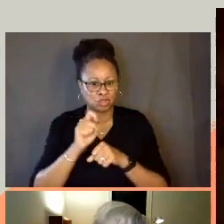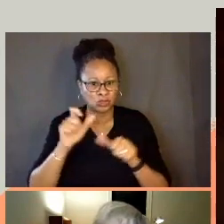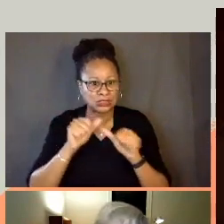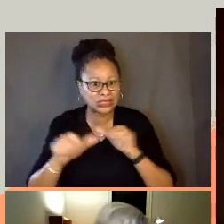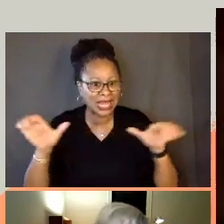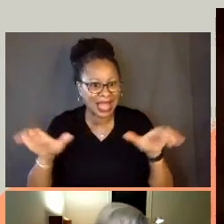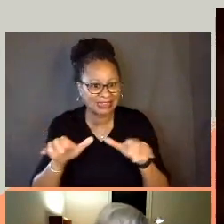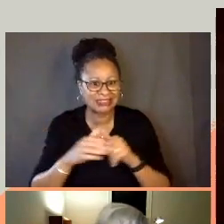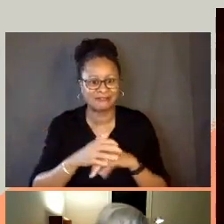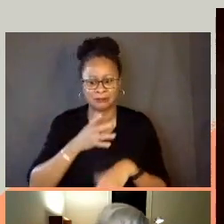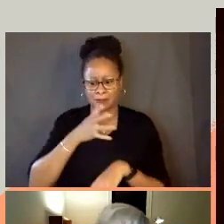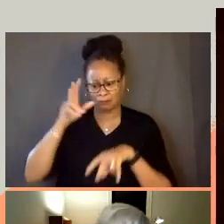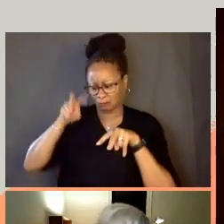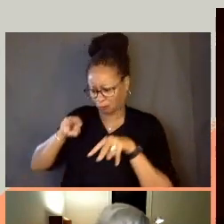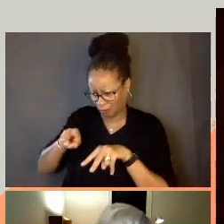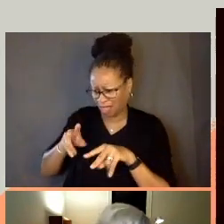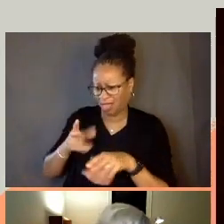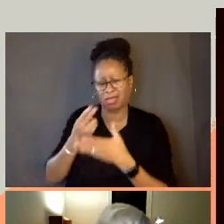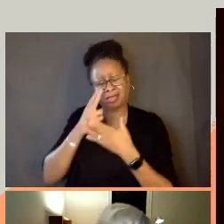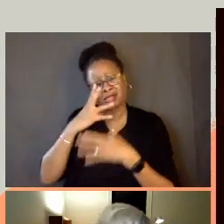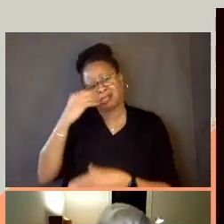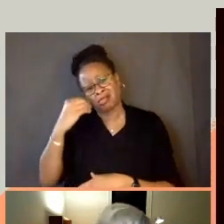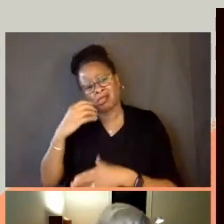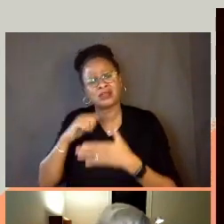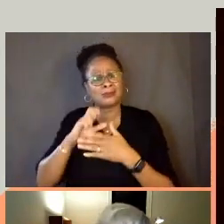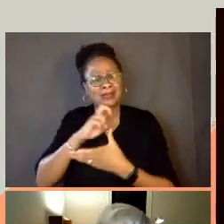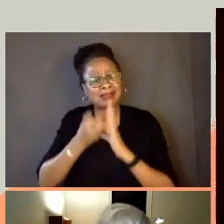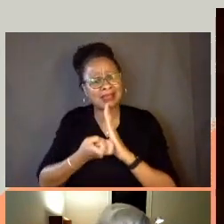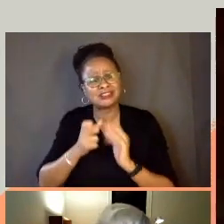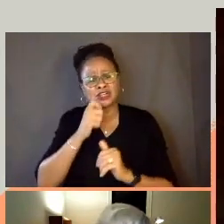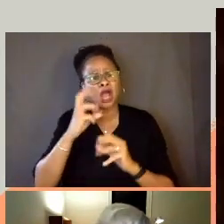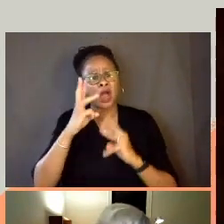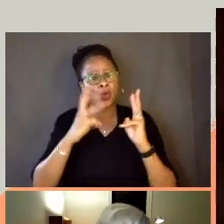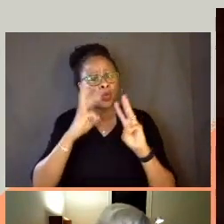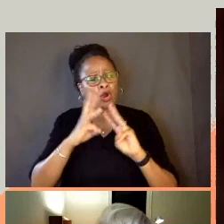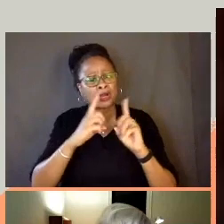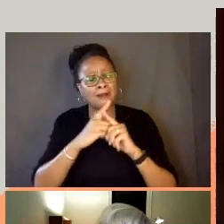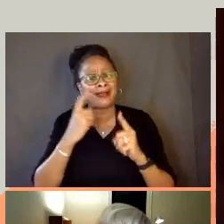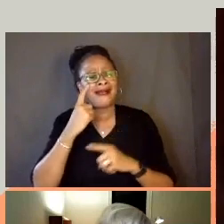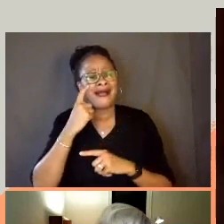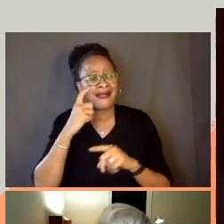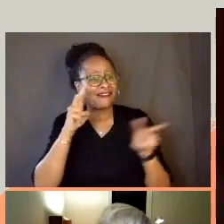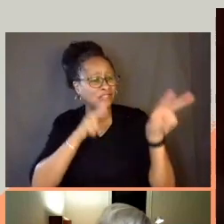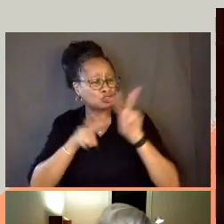to keep you engaged and not worried about the eyesight as an issue.